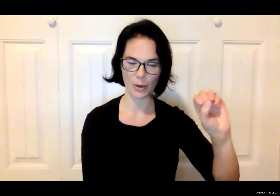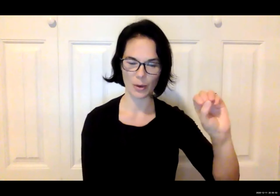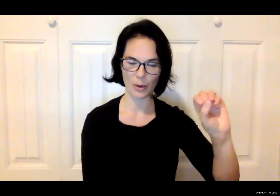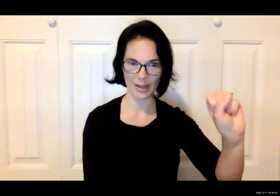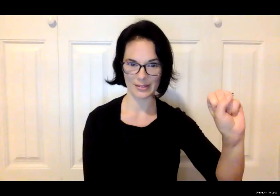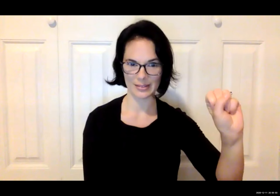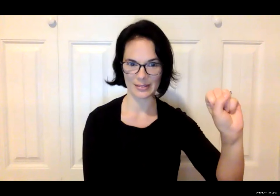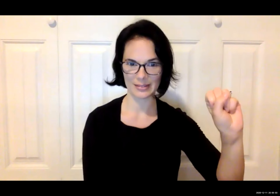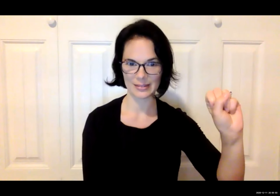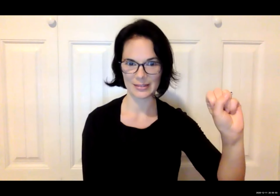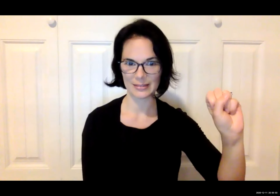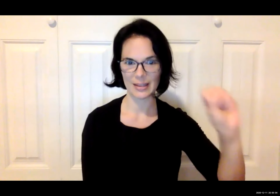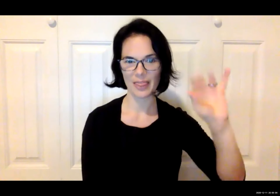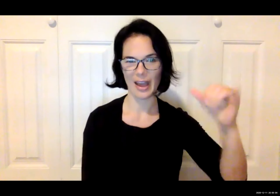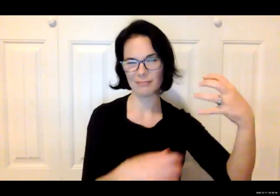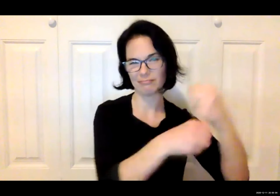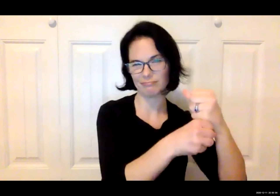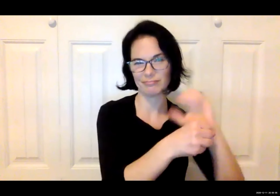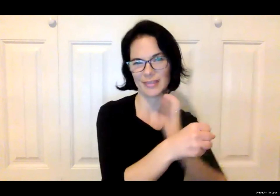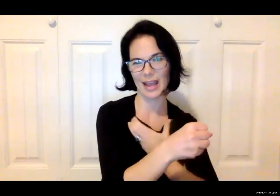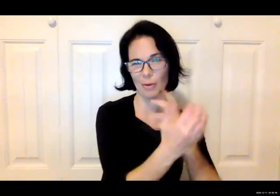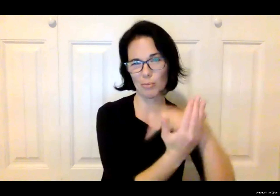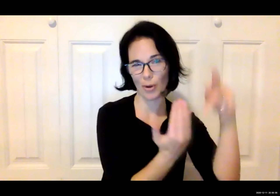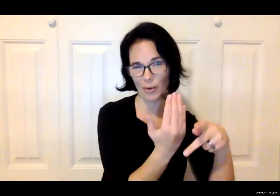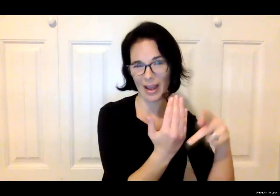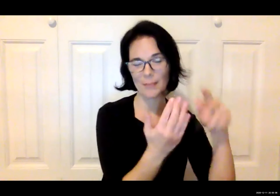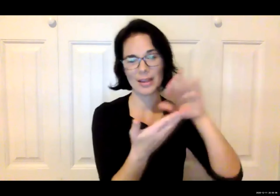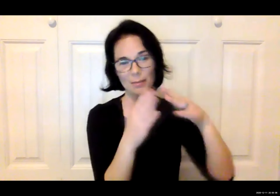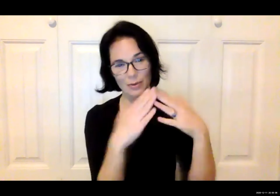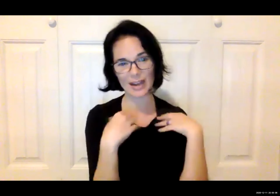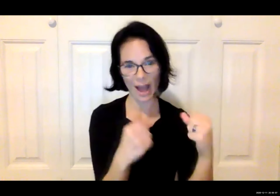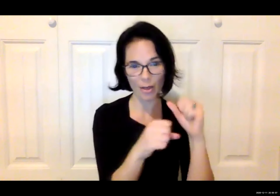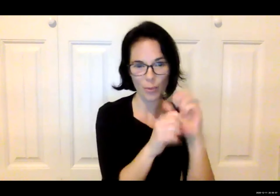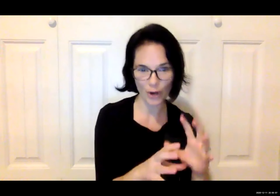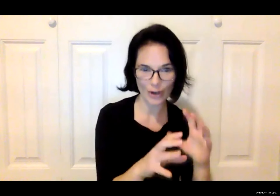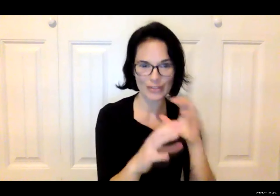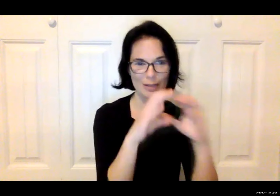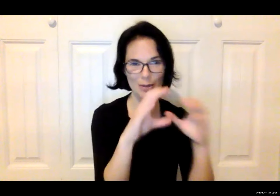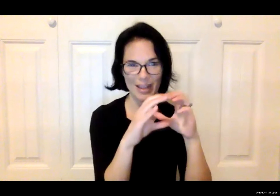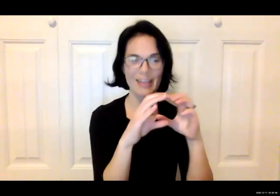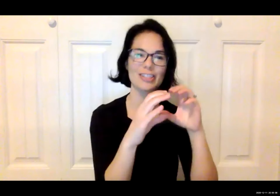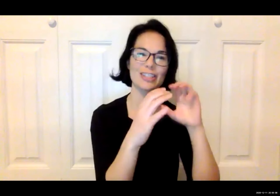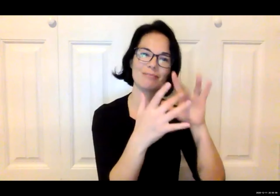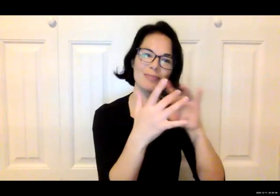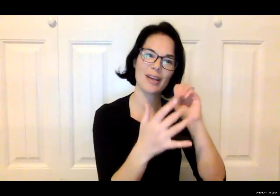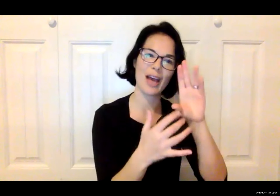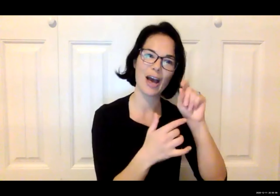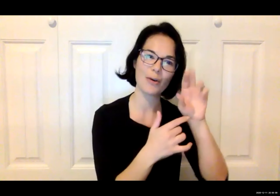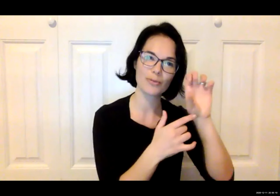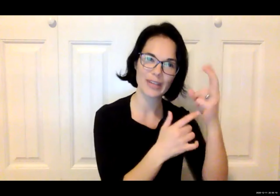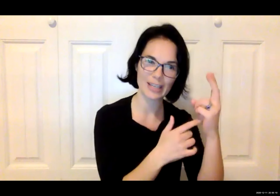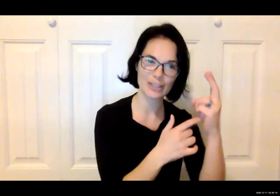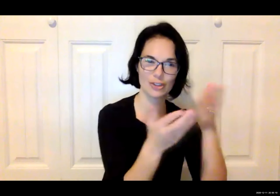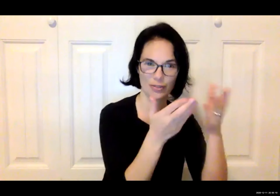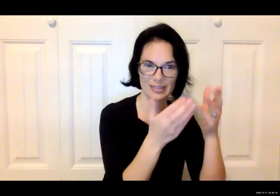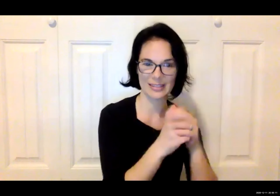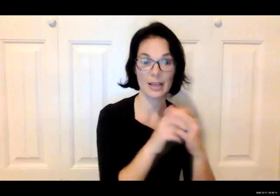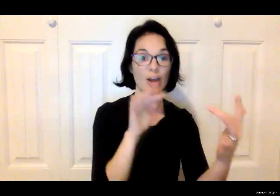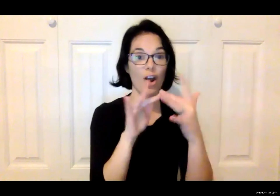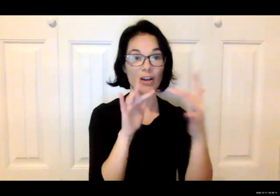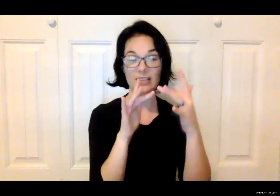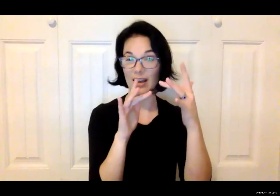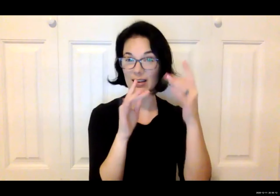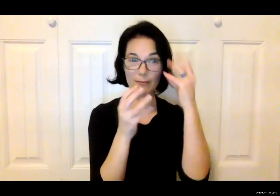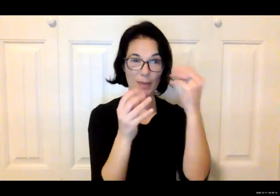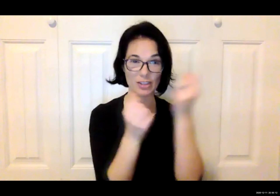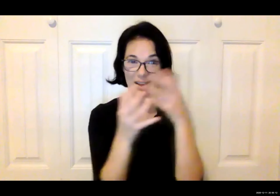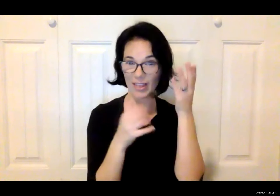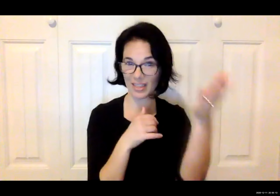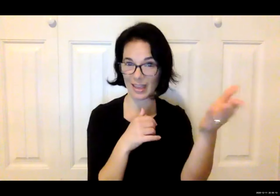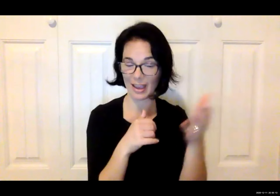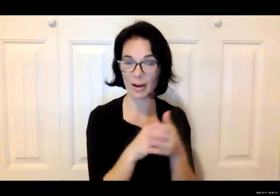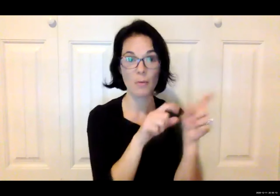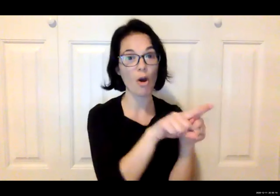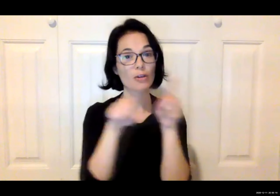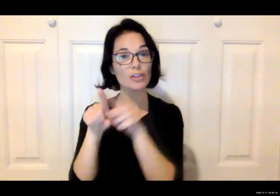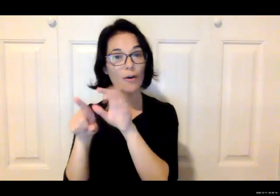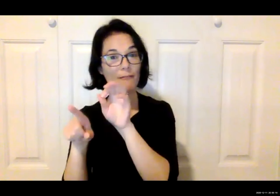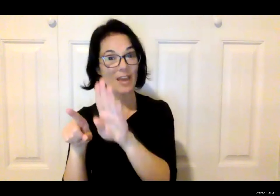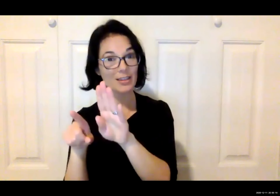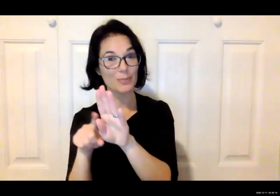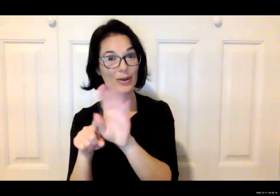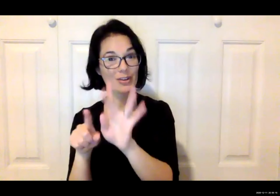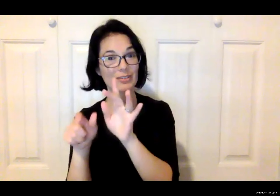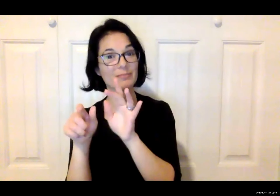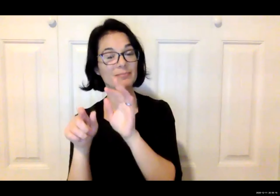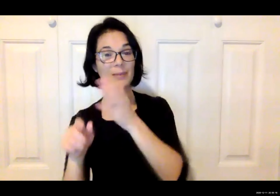so this vaccine will stop the spread of the virus. And if you have really adverse reactions